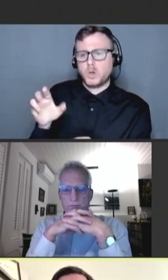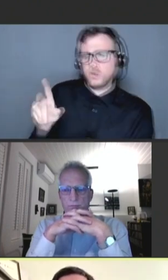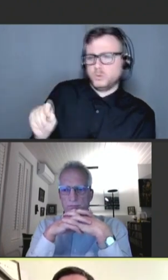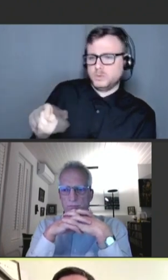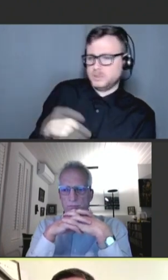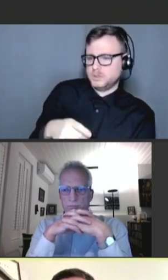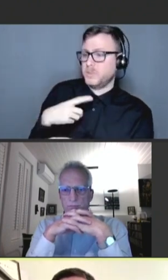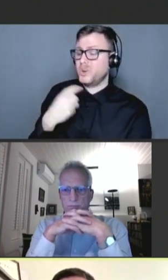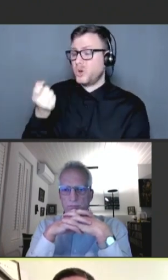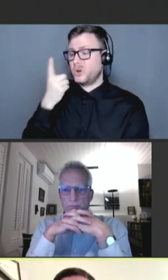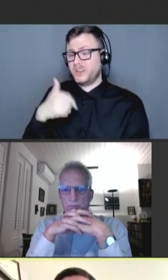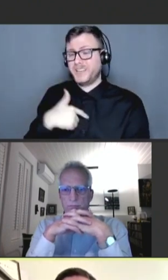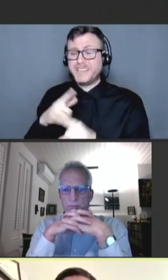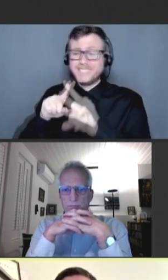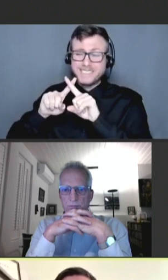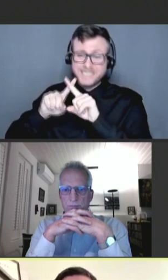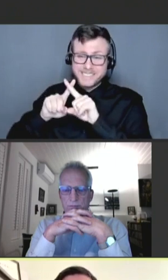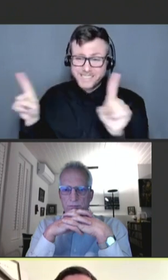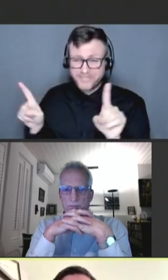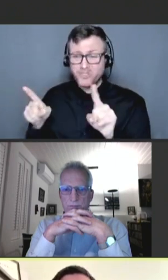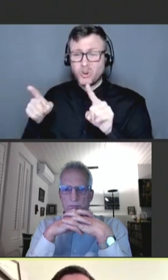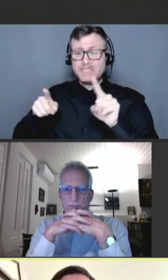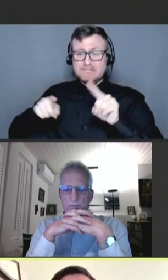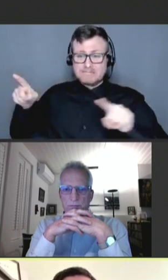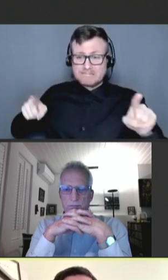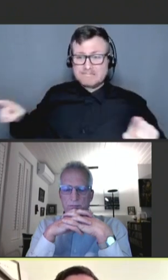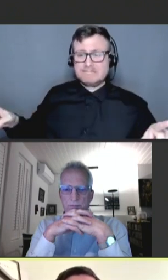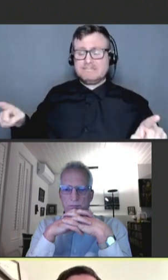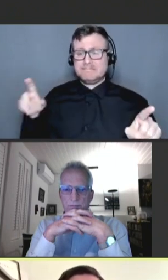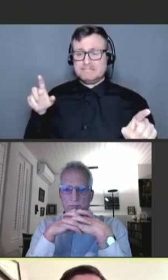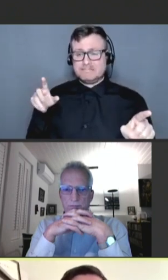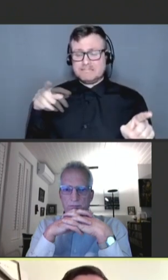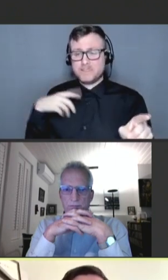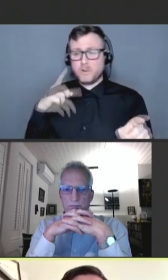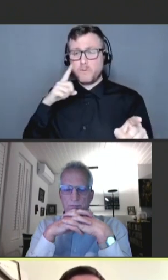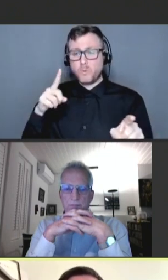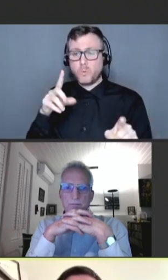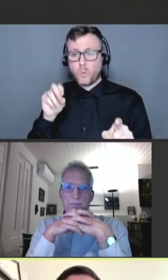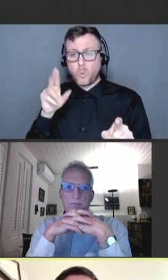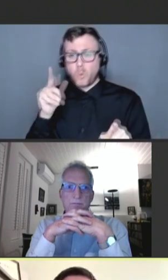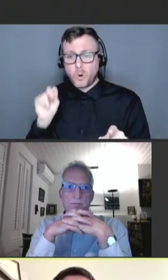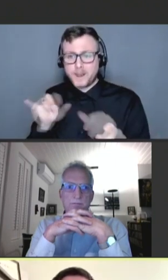organ dysfunction that you see with SARS-CoV-2 is much, much more extensive. So, it's really -- it's